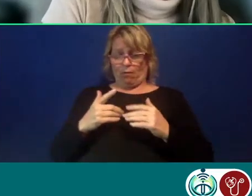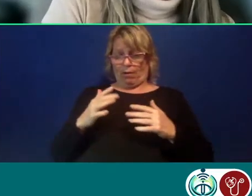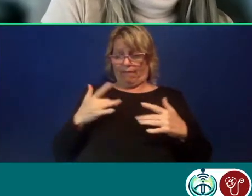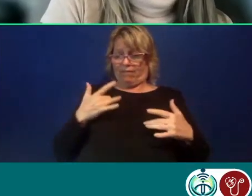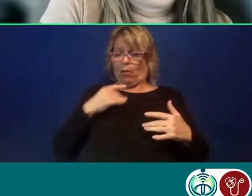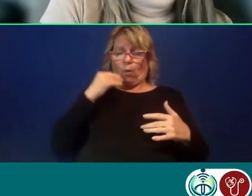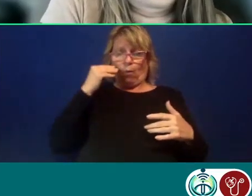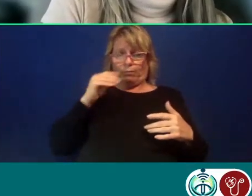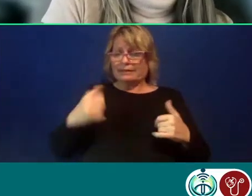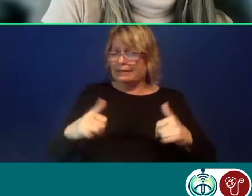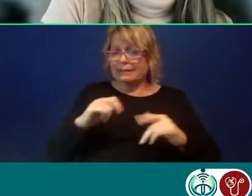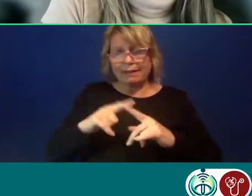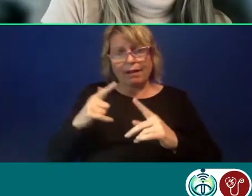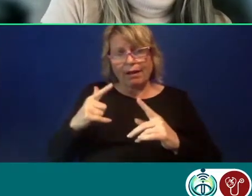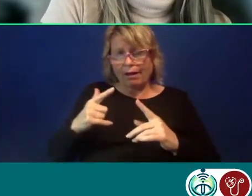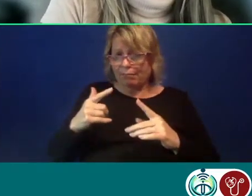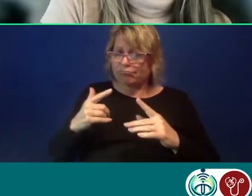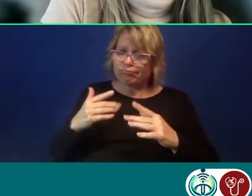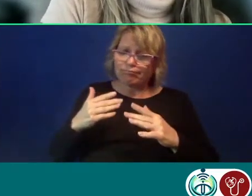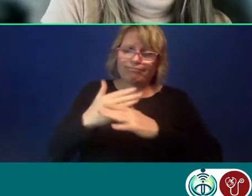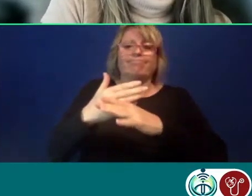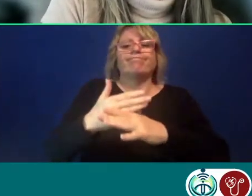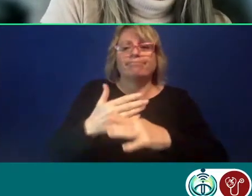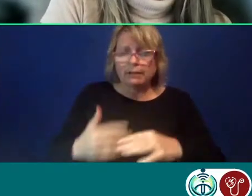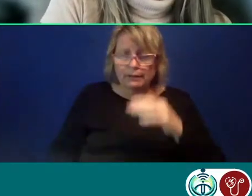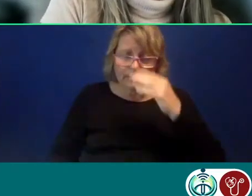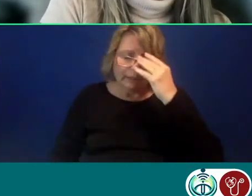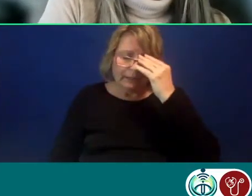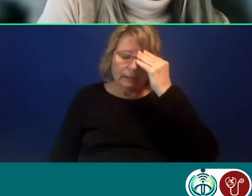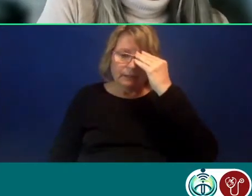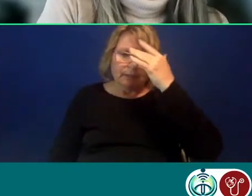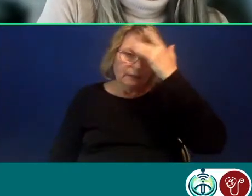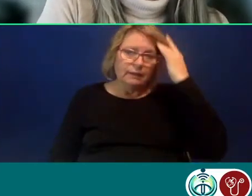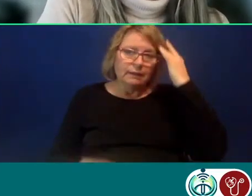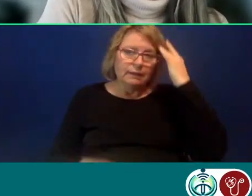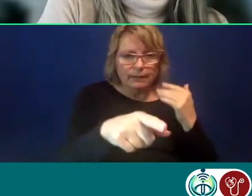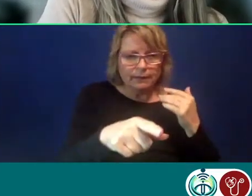So one of the important considerations that I've bulleted here is anticipating the clinical